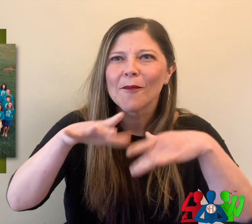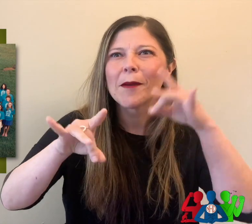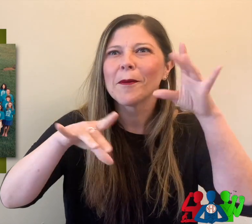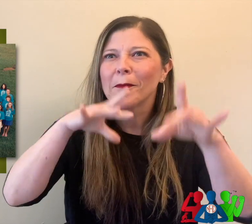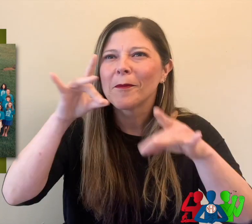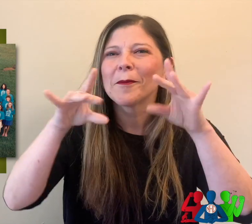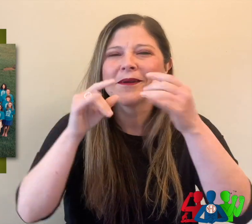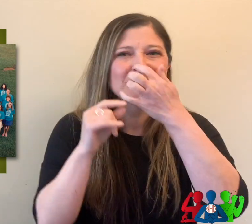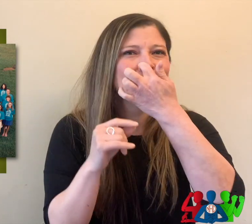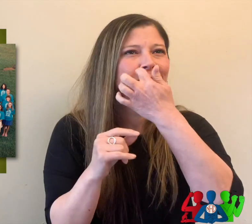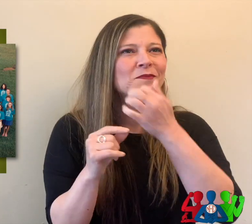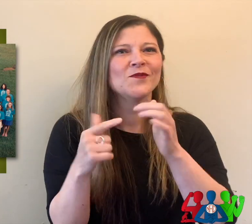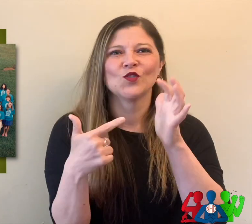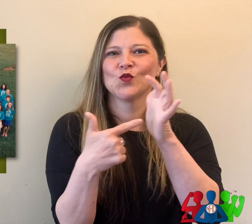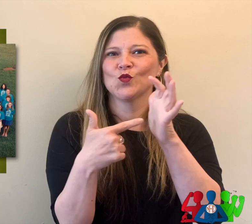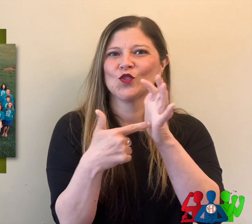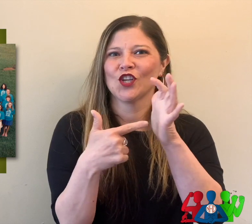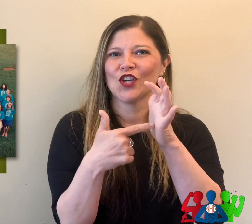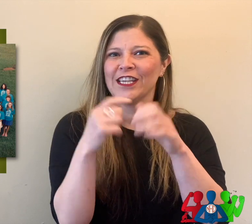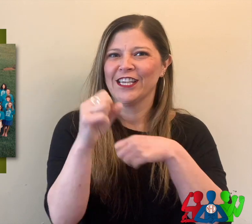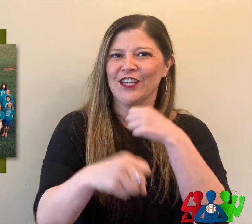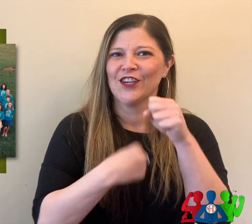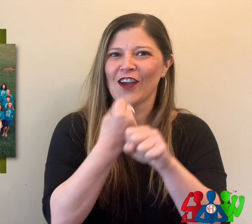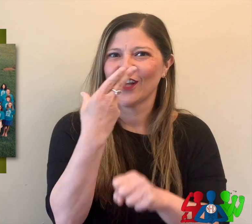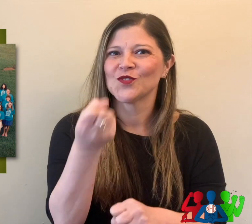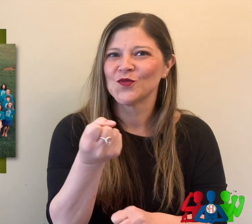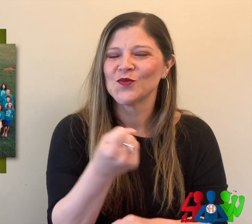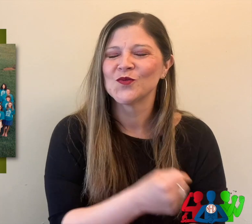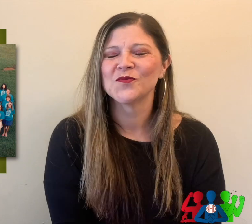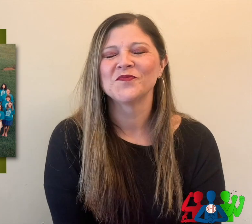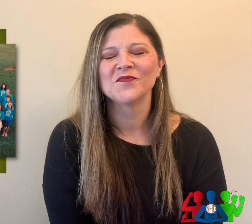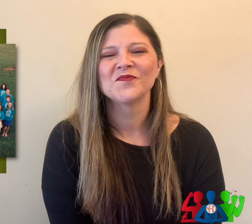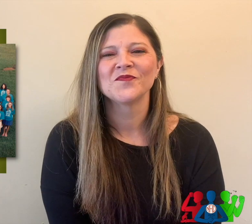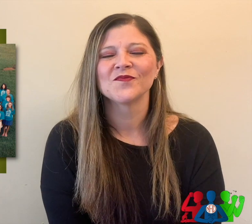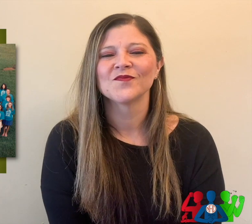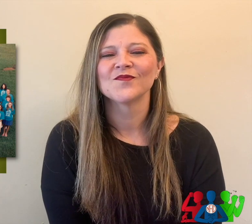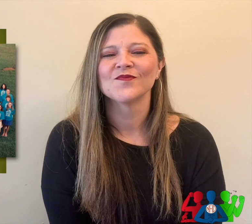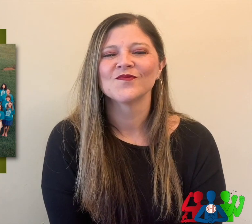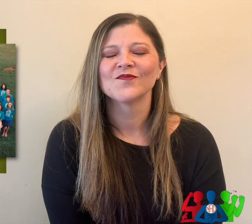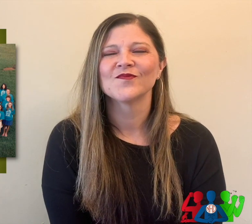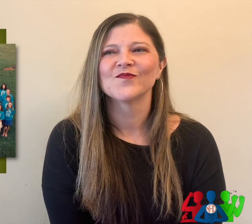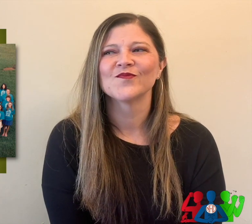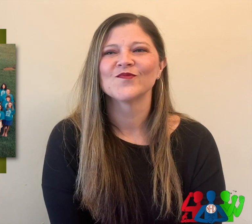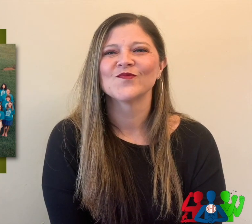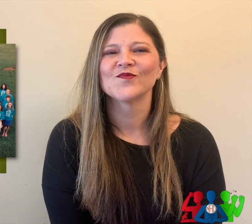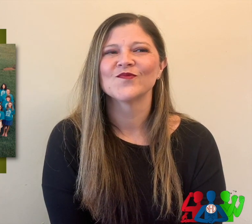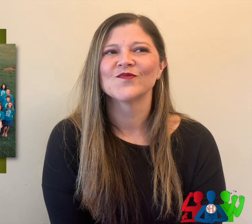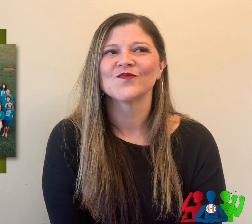facial expressions, but I eventually picked up the language. This again was when I